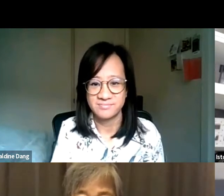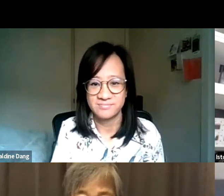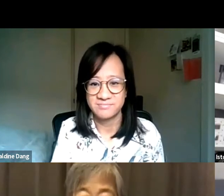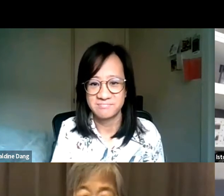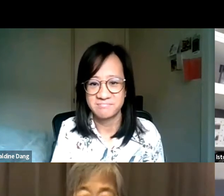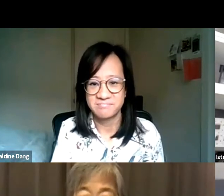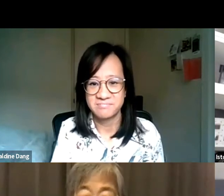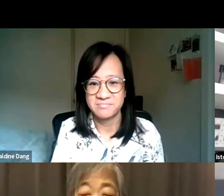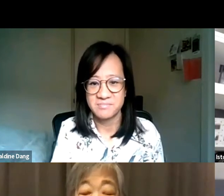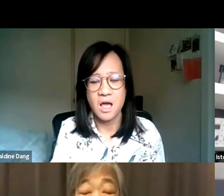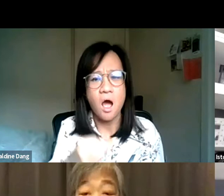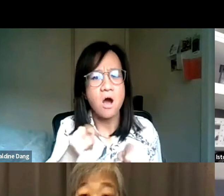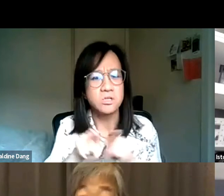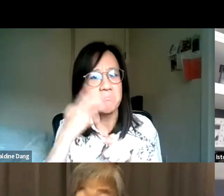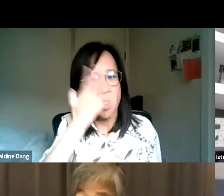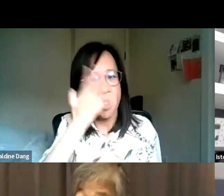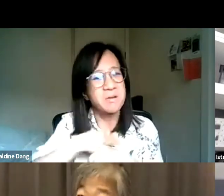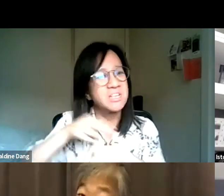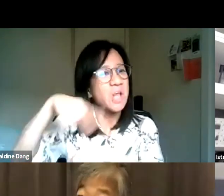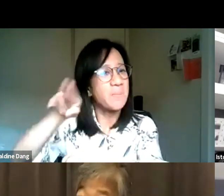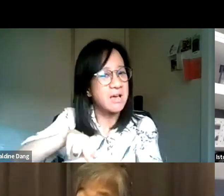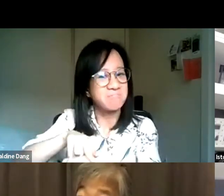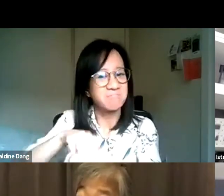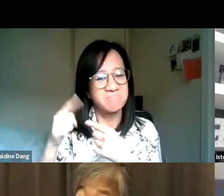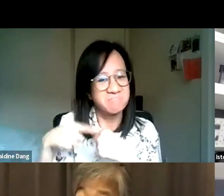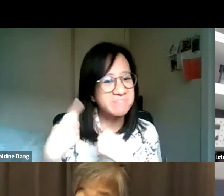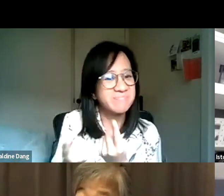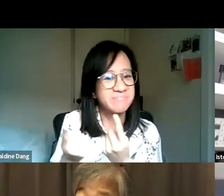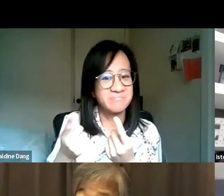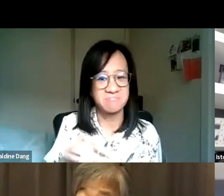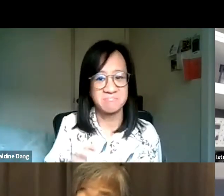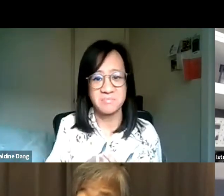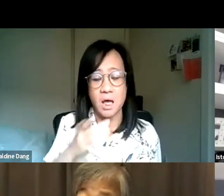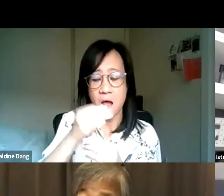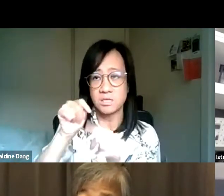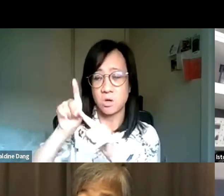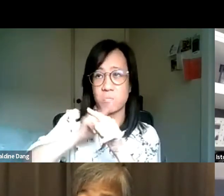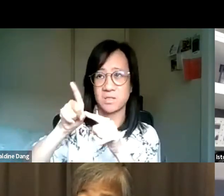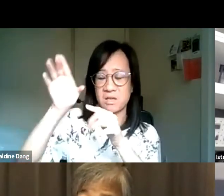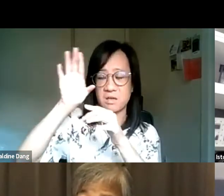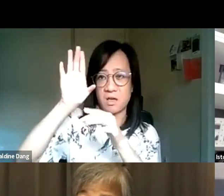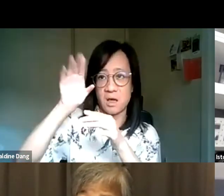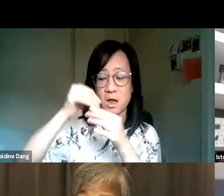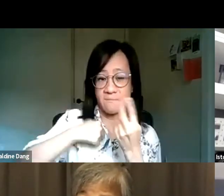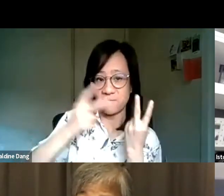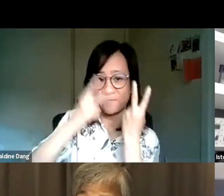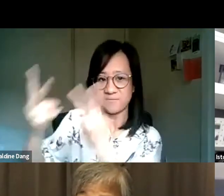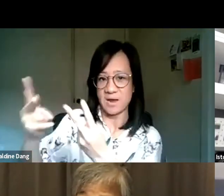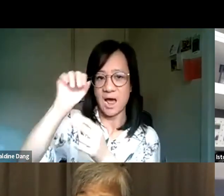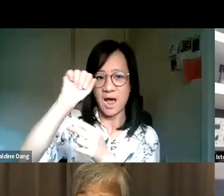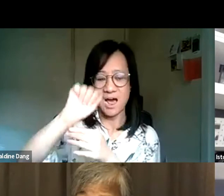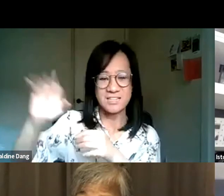Well, thanks to all three of you for >> GERALDINE DANG: Also, my nationality, when